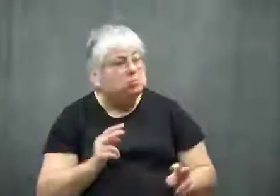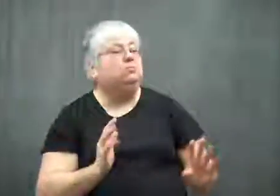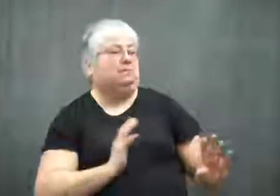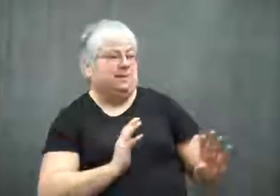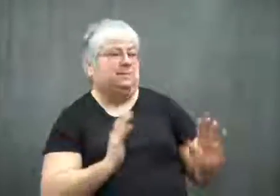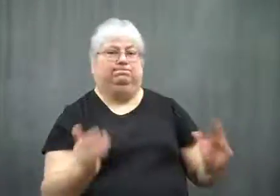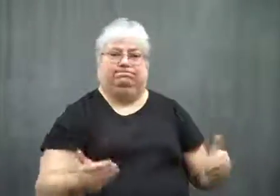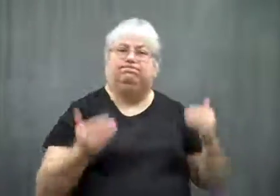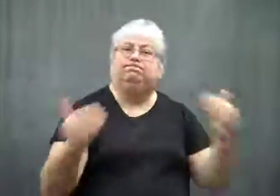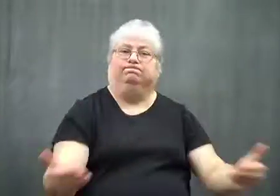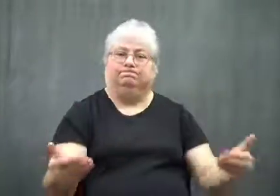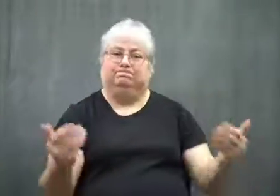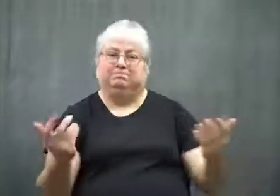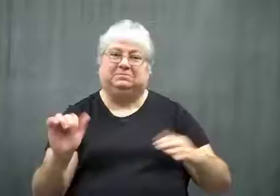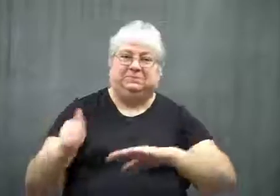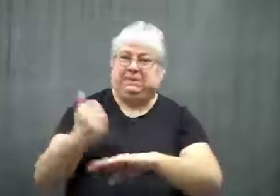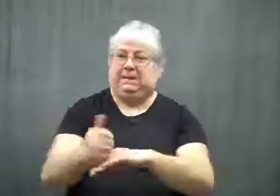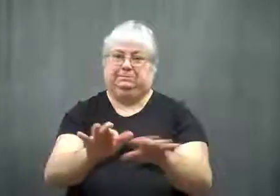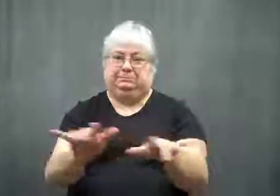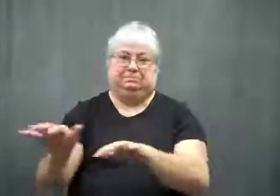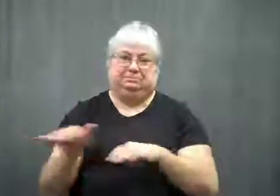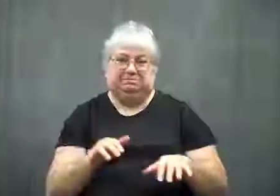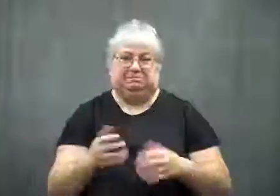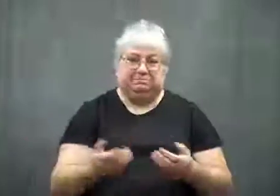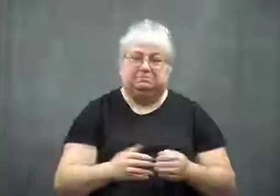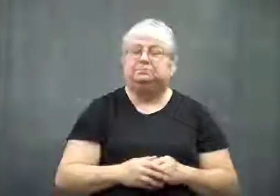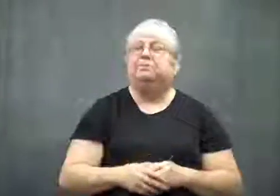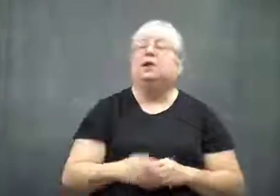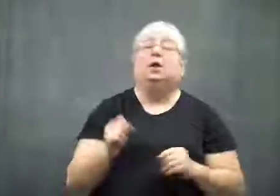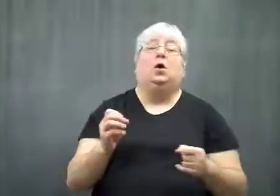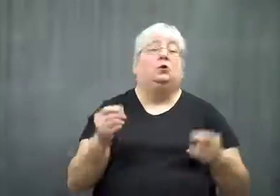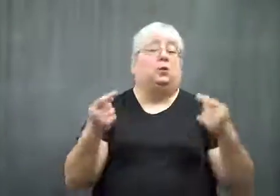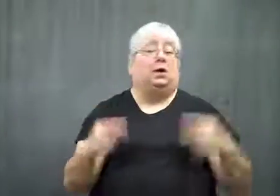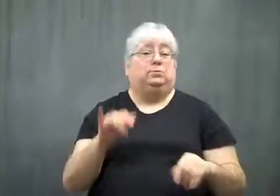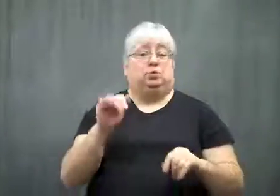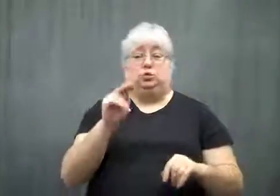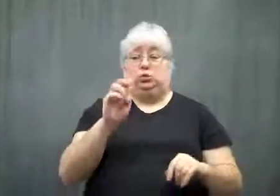So they went ahead with plans to organize the concerts.